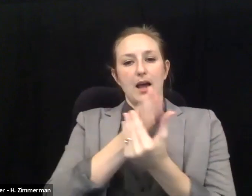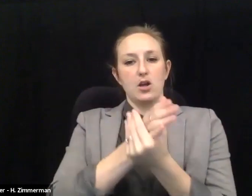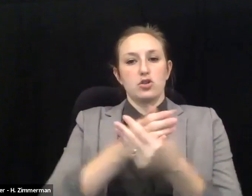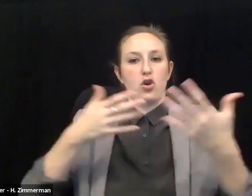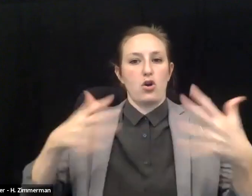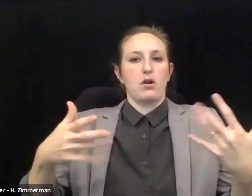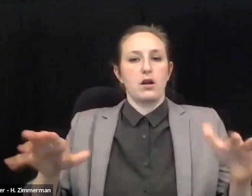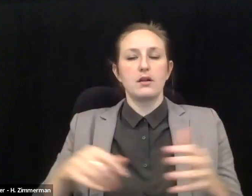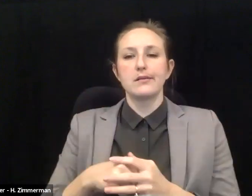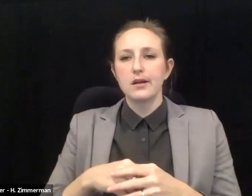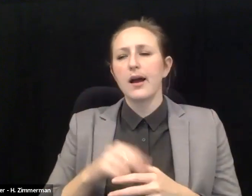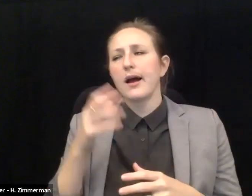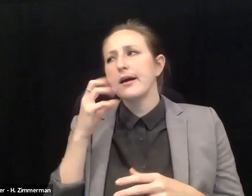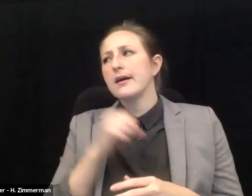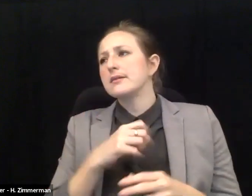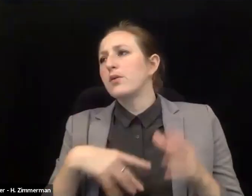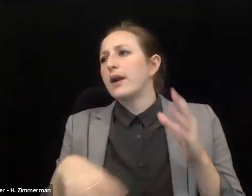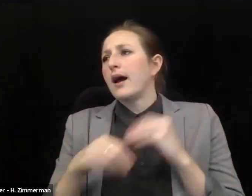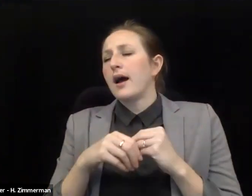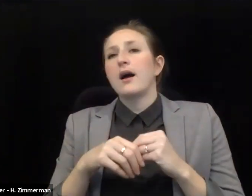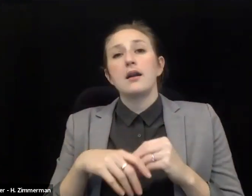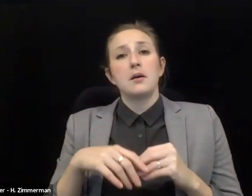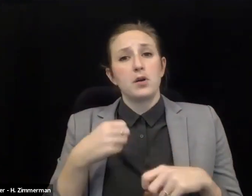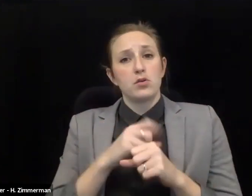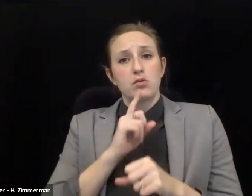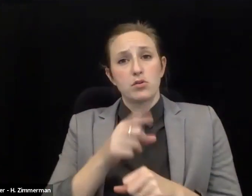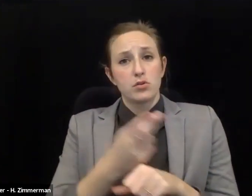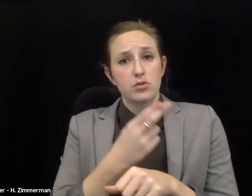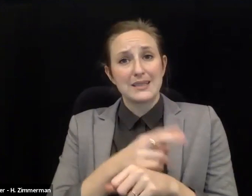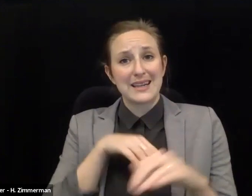And I guess I'd add to that, making sure you're using an accessible platform. I was